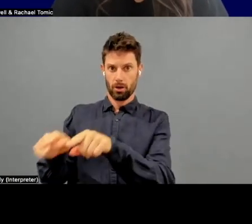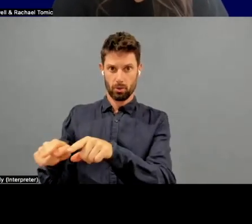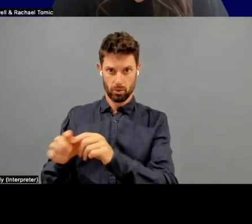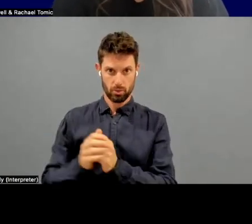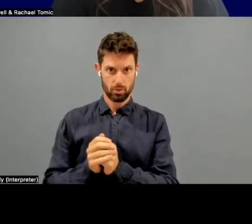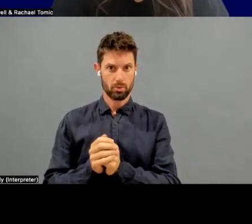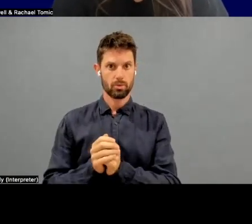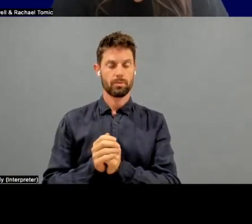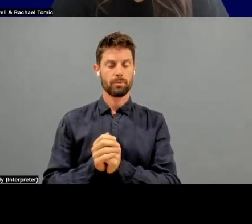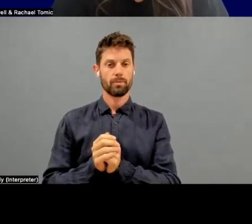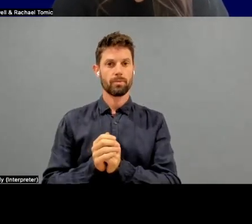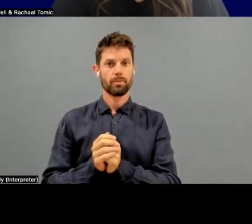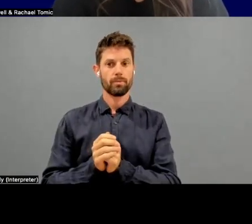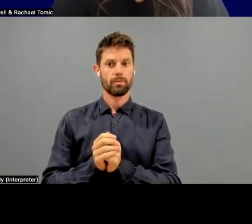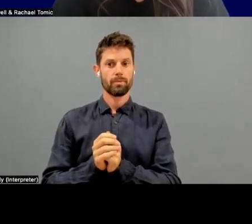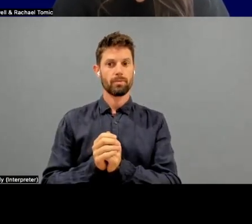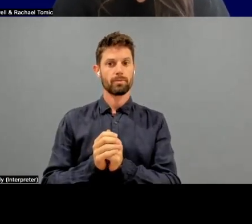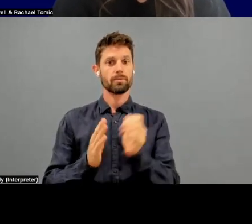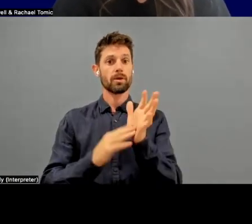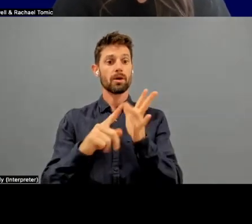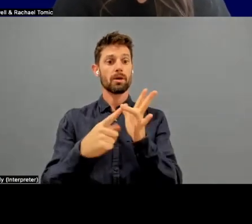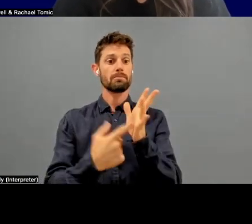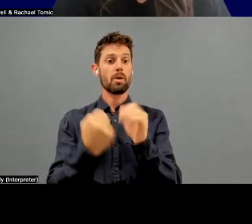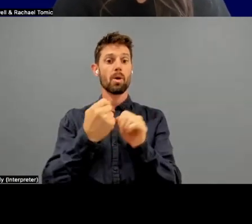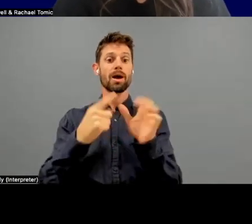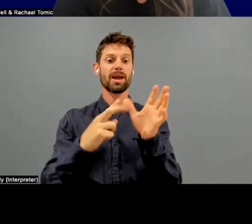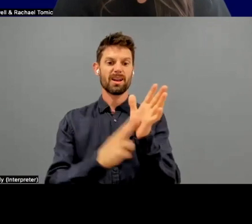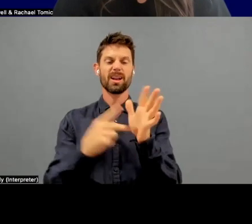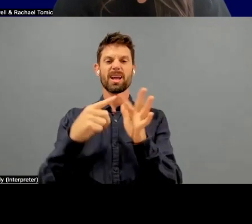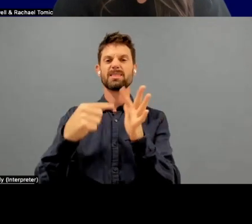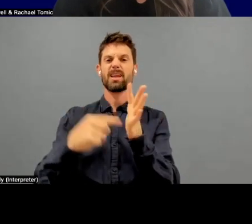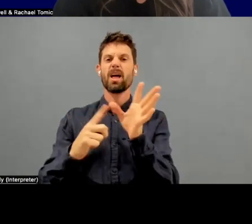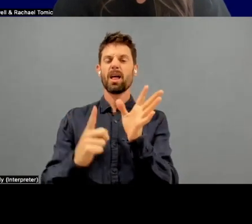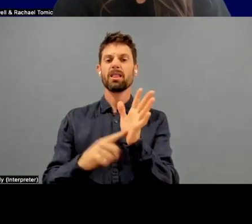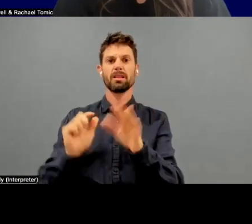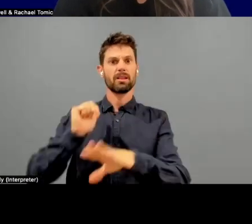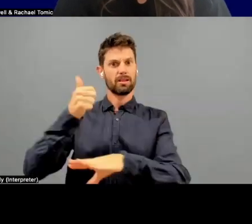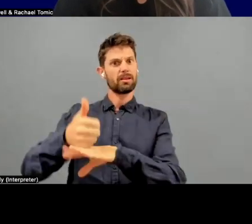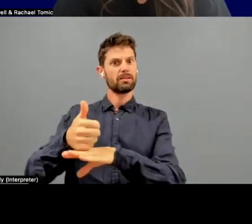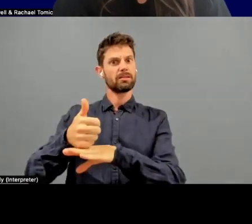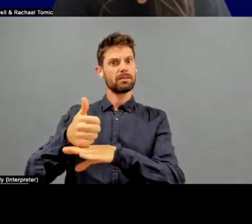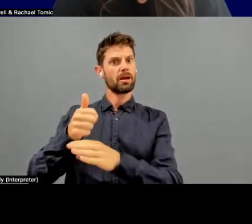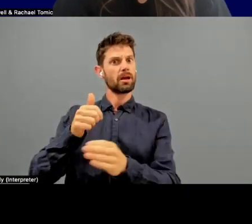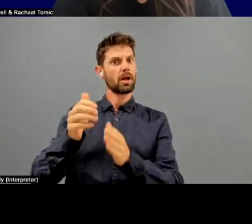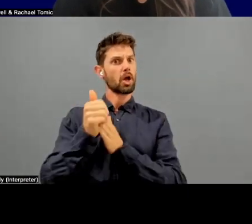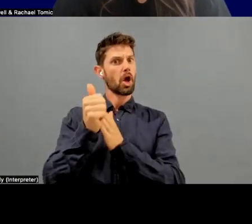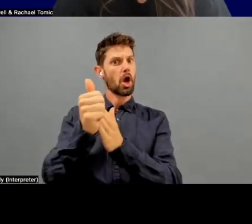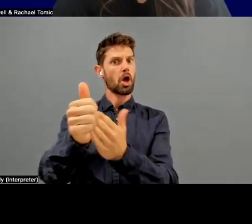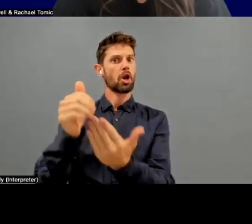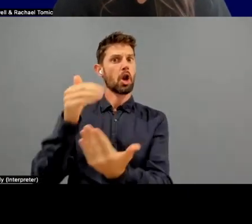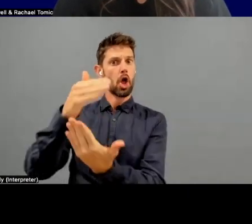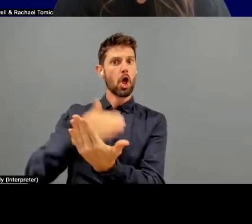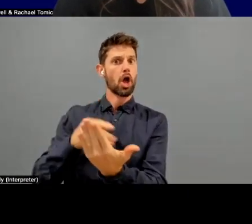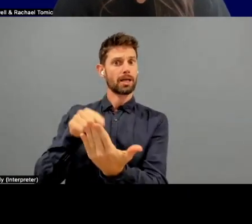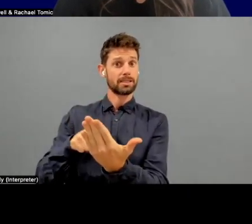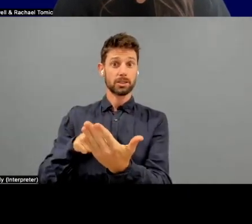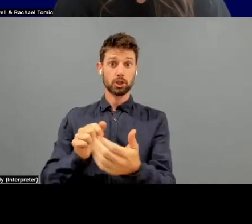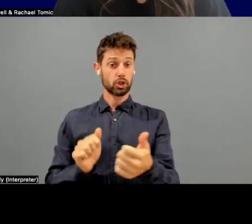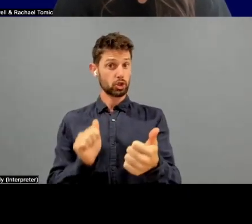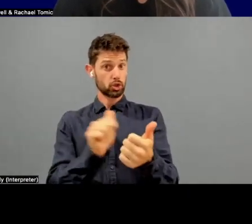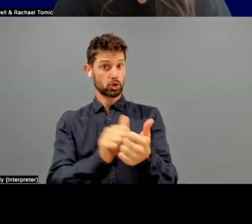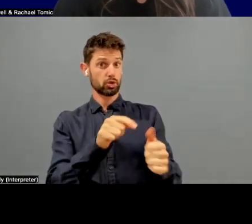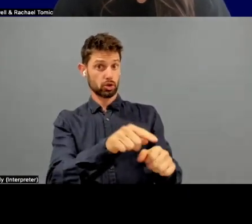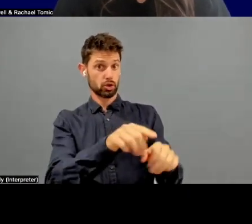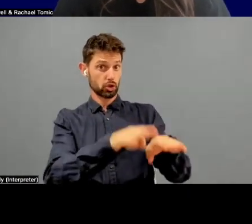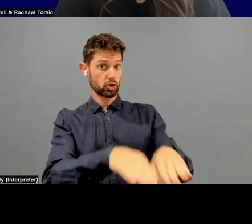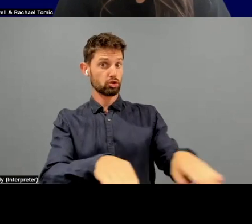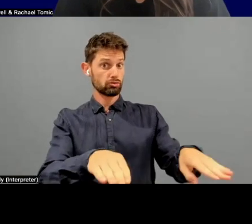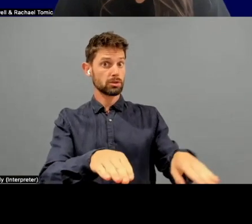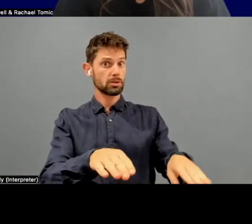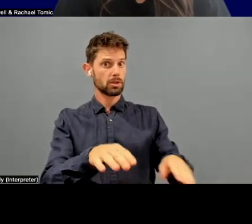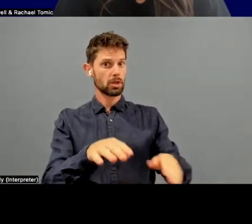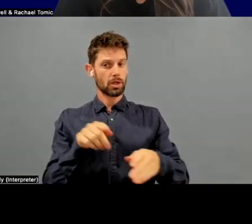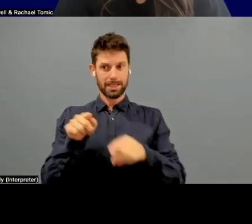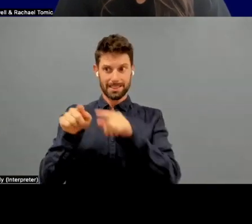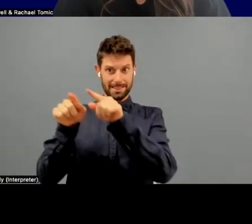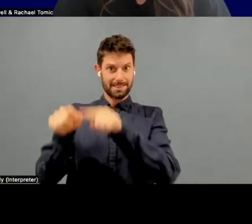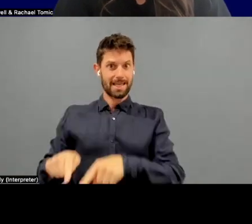So, Morgan et al have developed guidelines for children to help with a whole variety of domains,